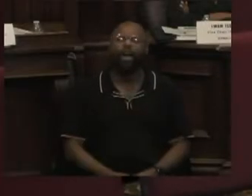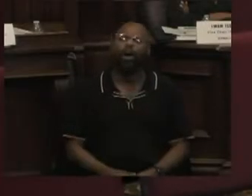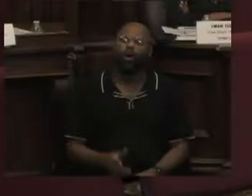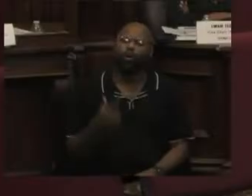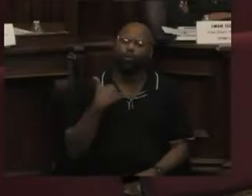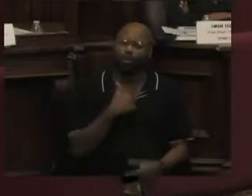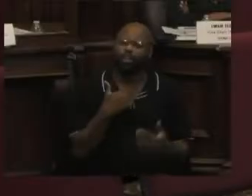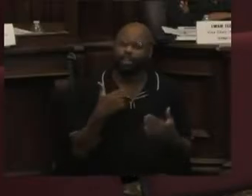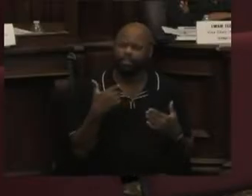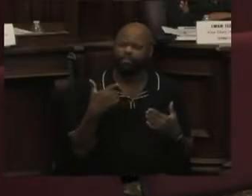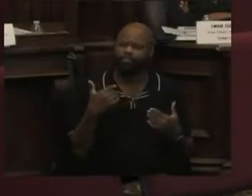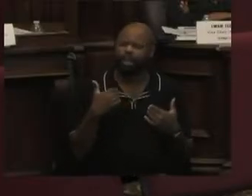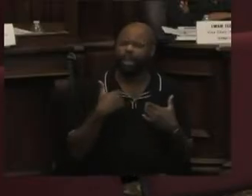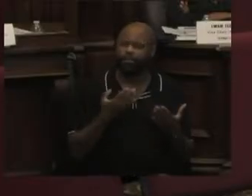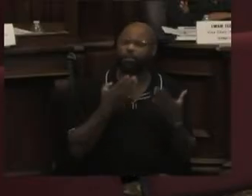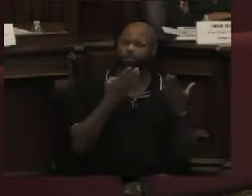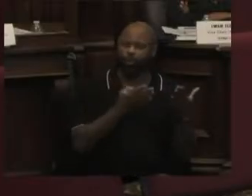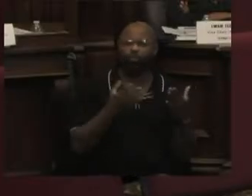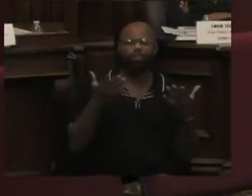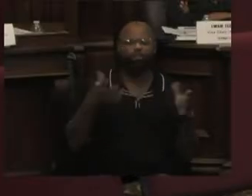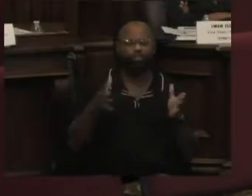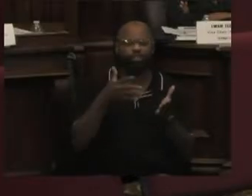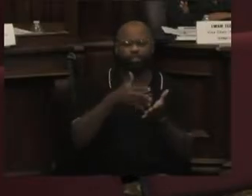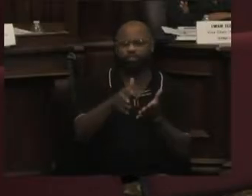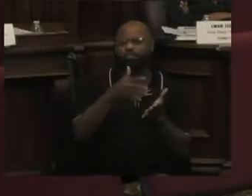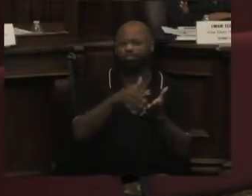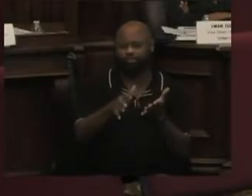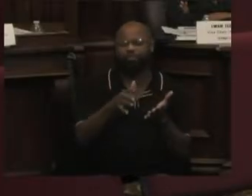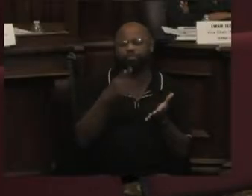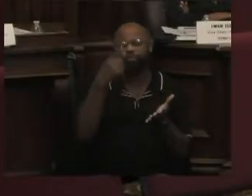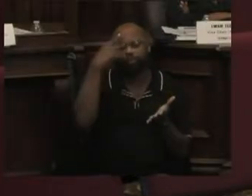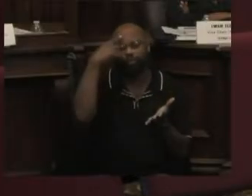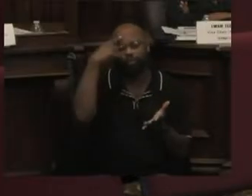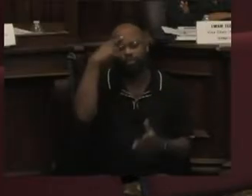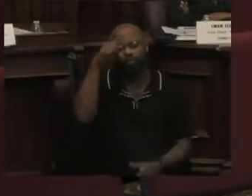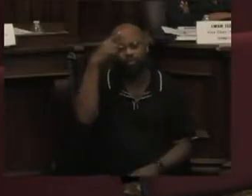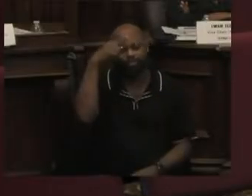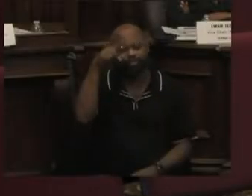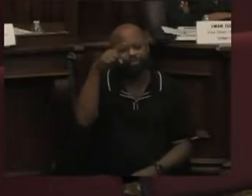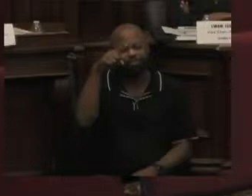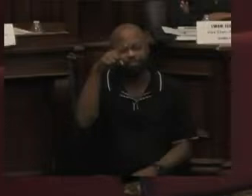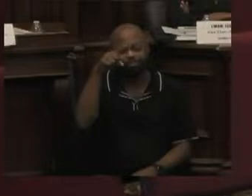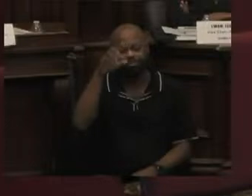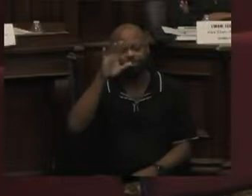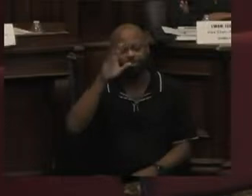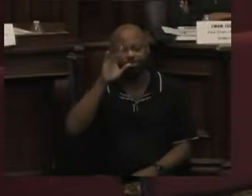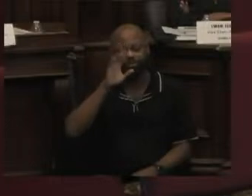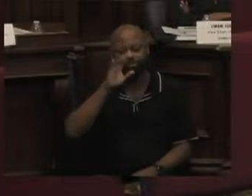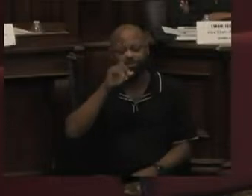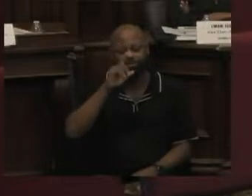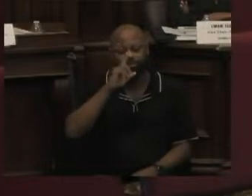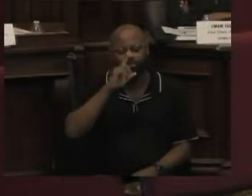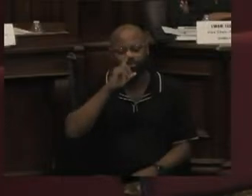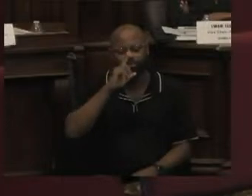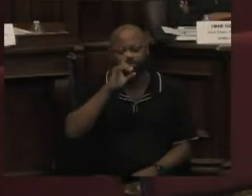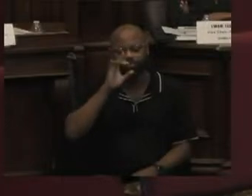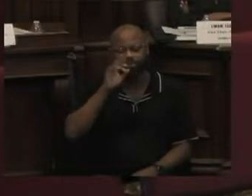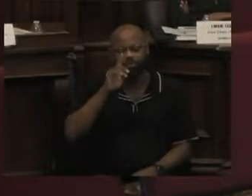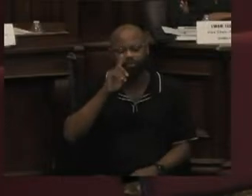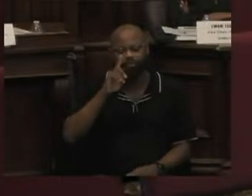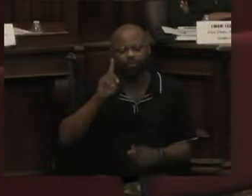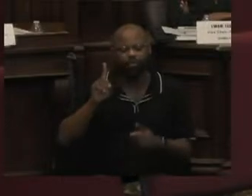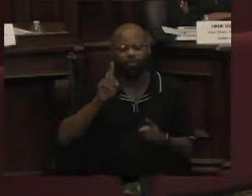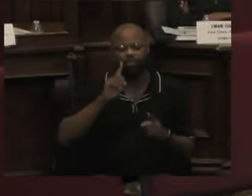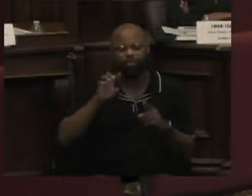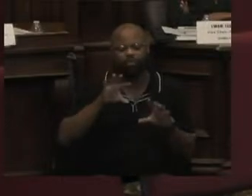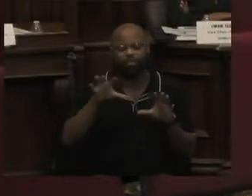Correct. We have a a proposal